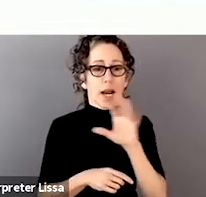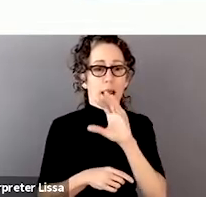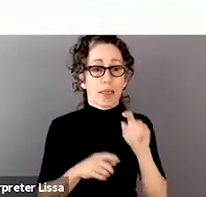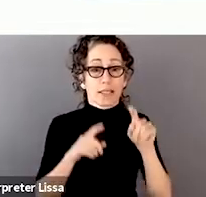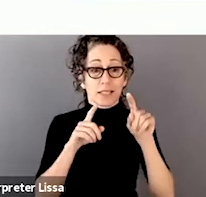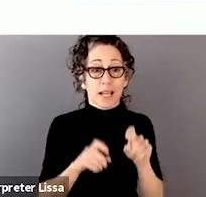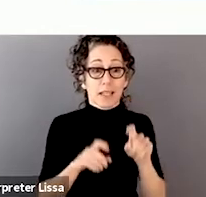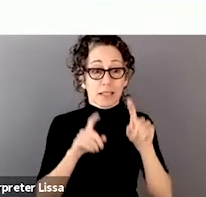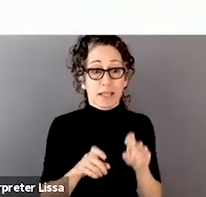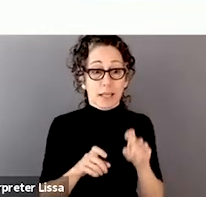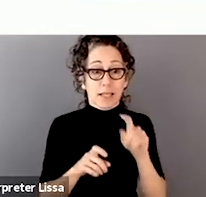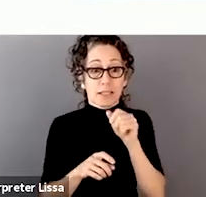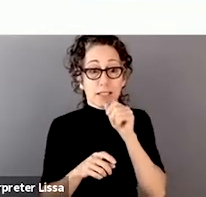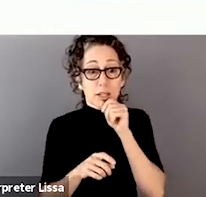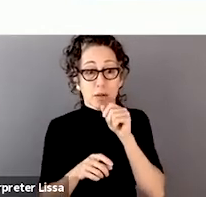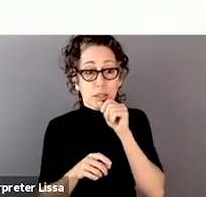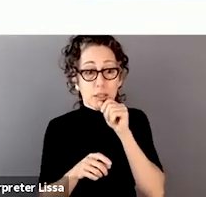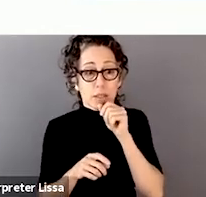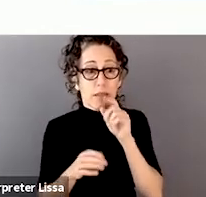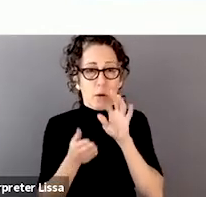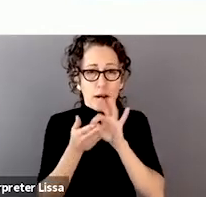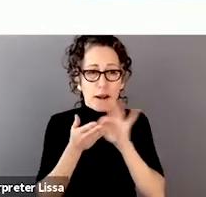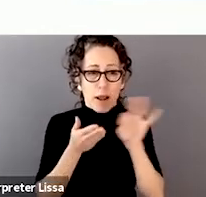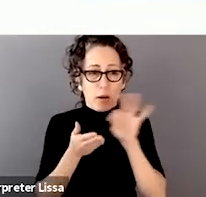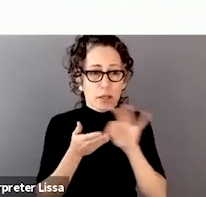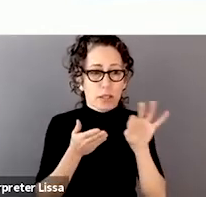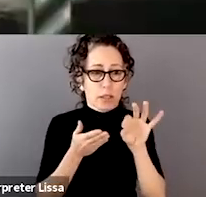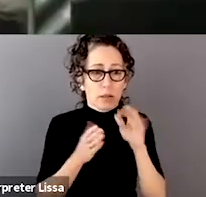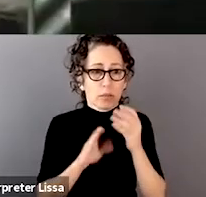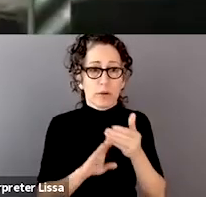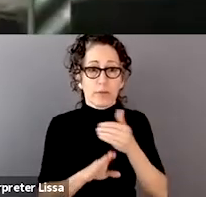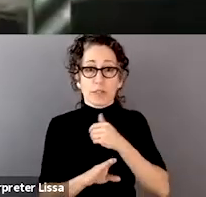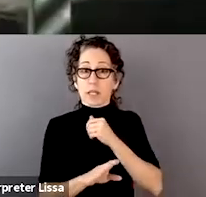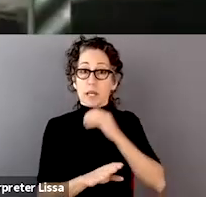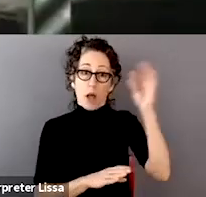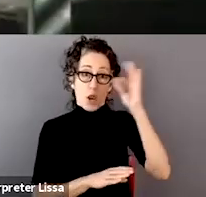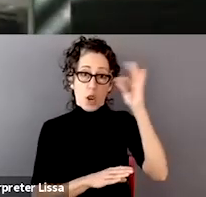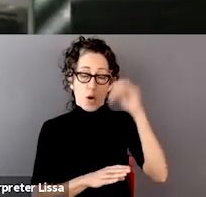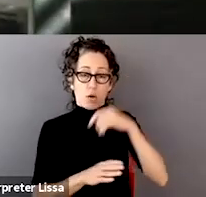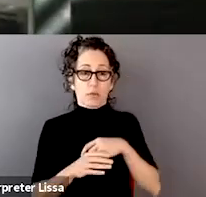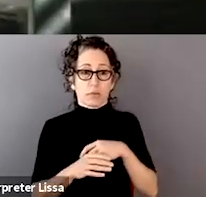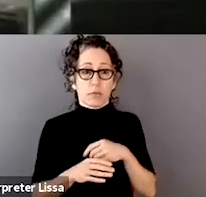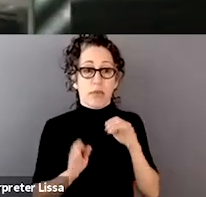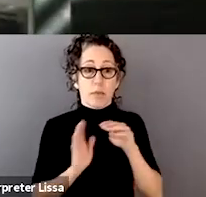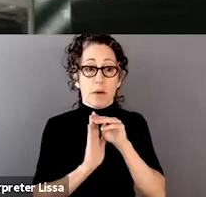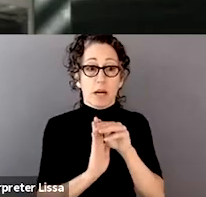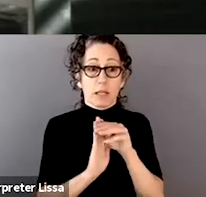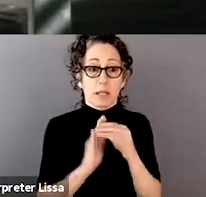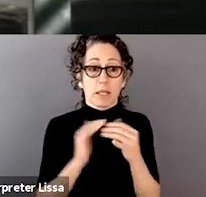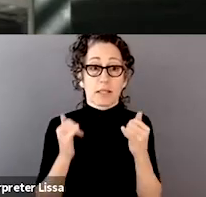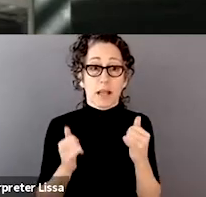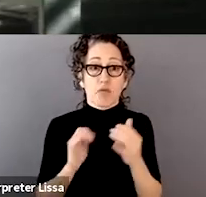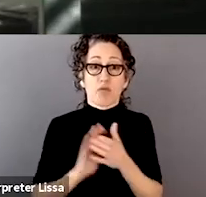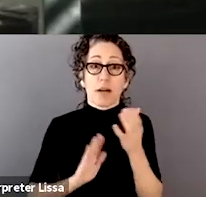were caught, which they were previously unknown. The model is currently running an Azure database.